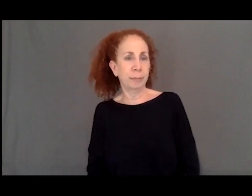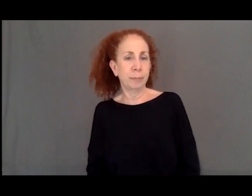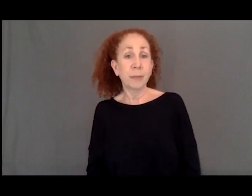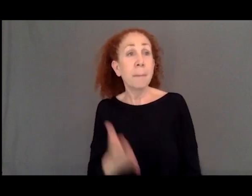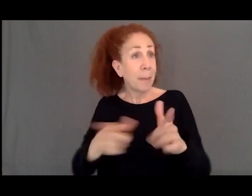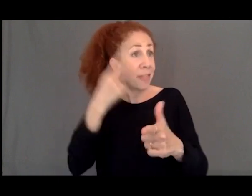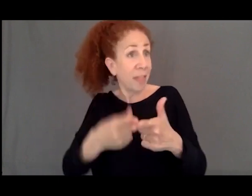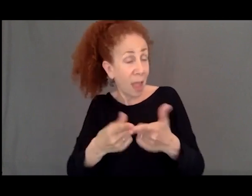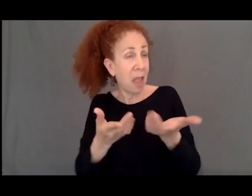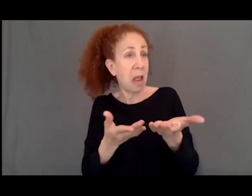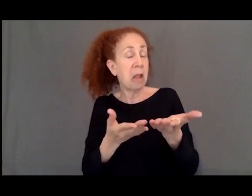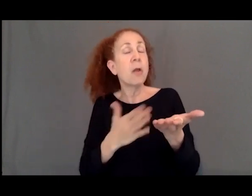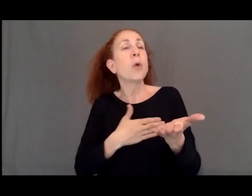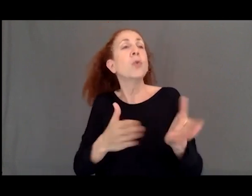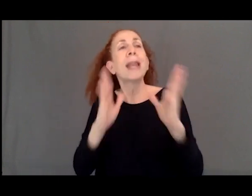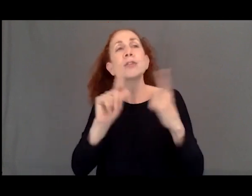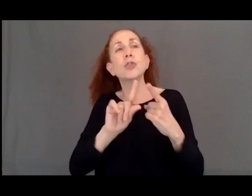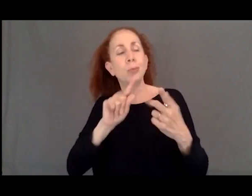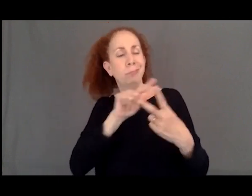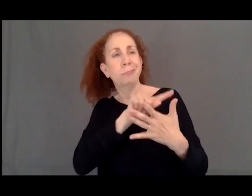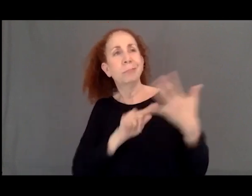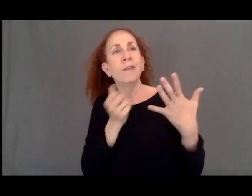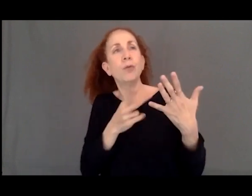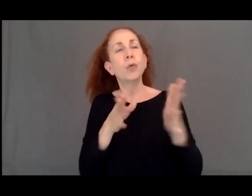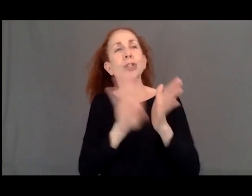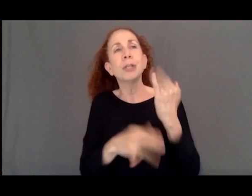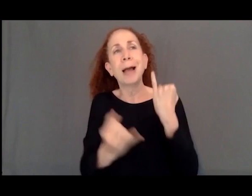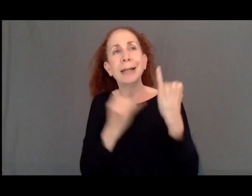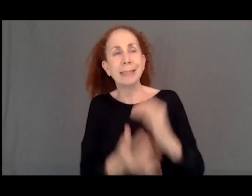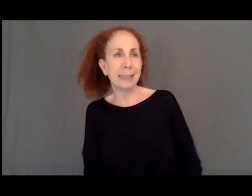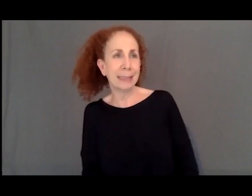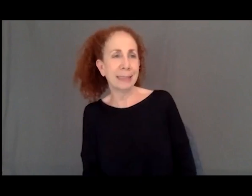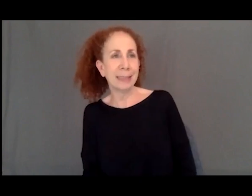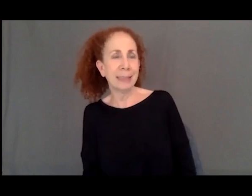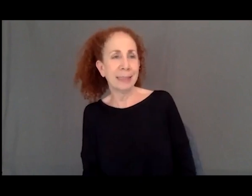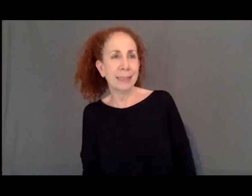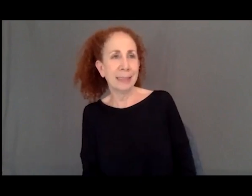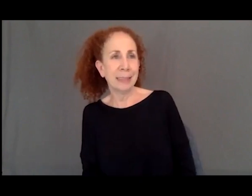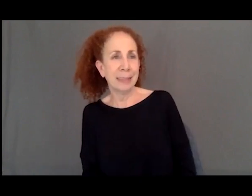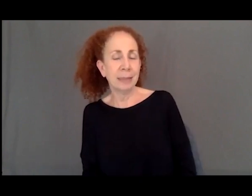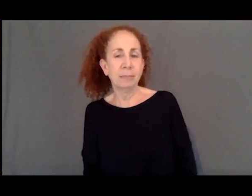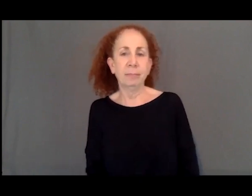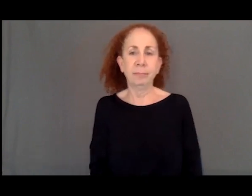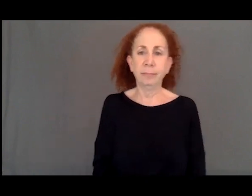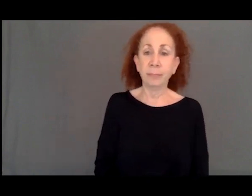Maybe then, I'll listen to one or two of your cheap ideas." And since the book came out, I've